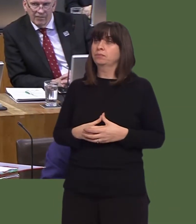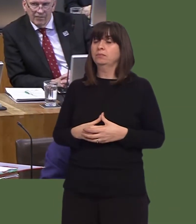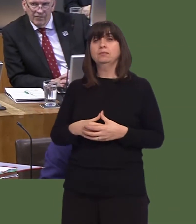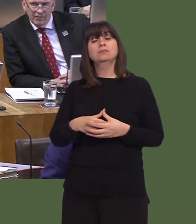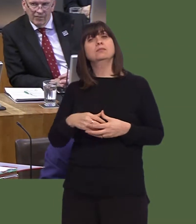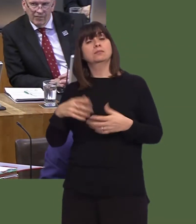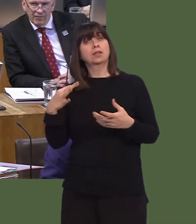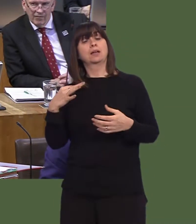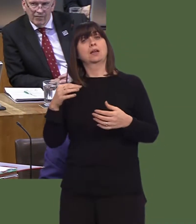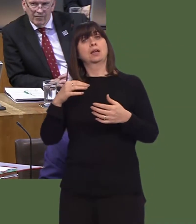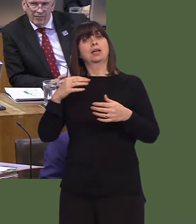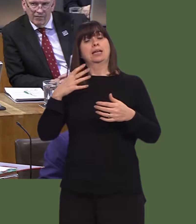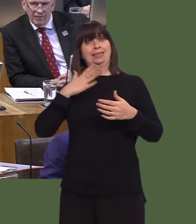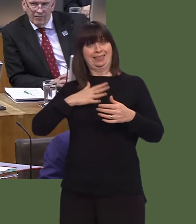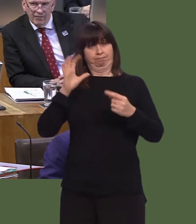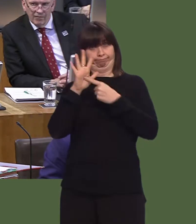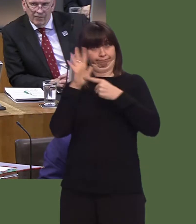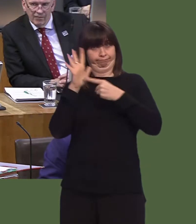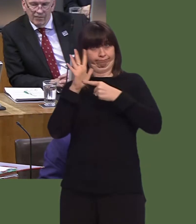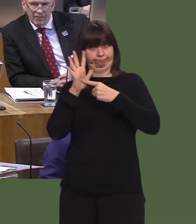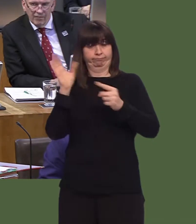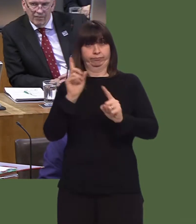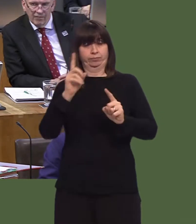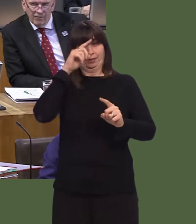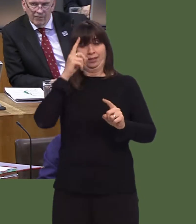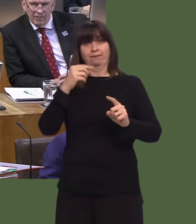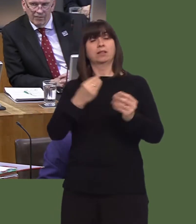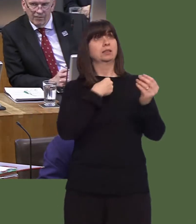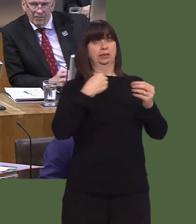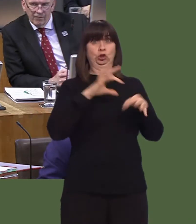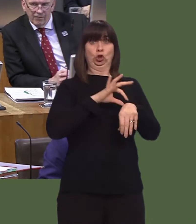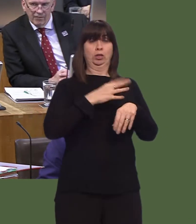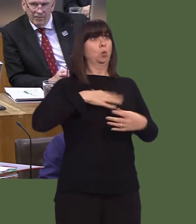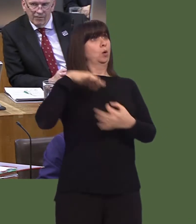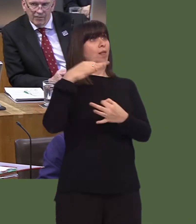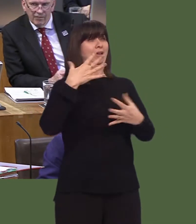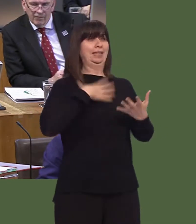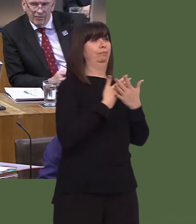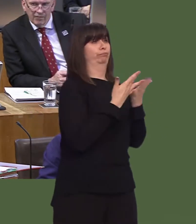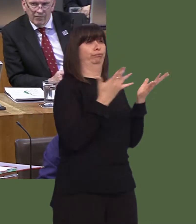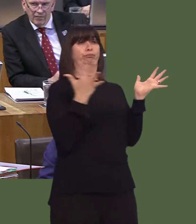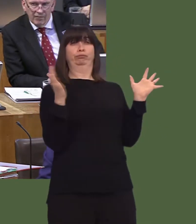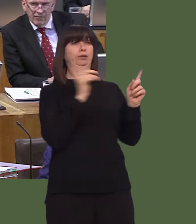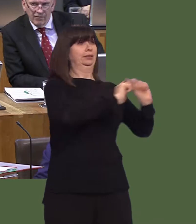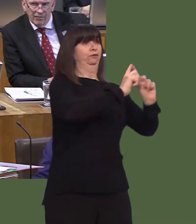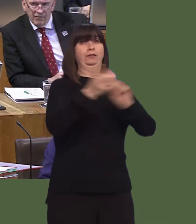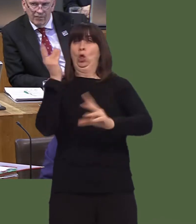provide students with the breadth of experience that they need in order to qualify, and that is a factor that always has to be taken into account.